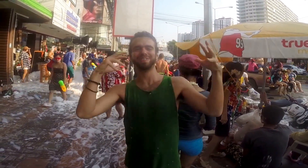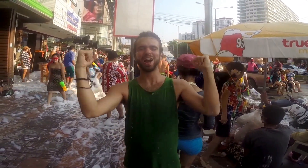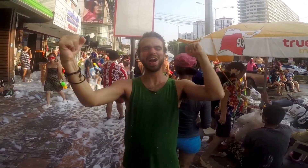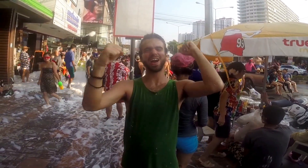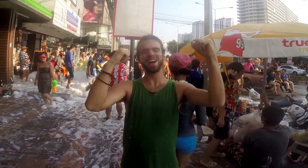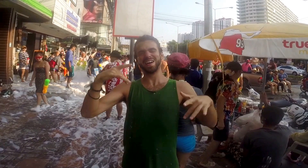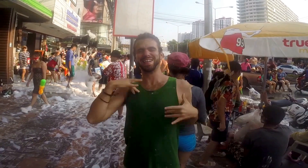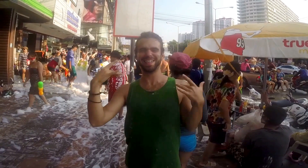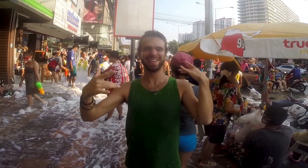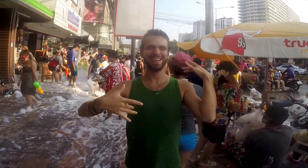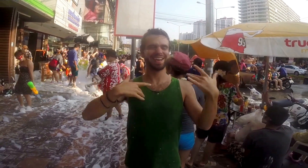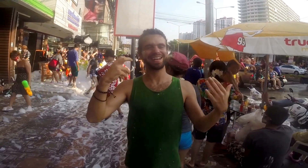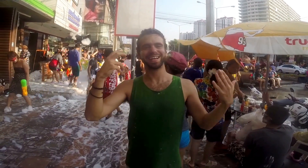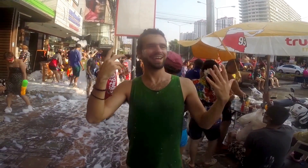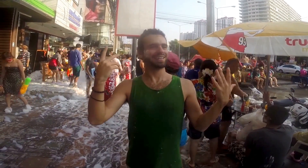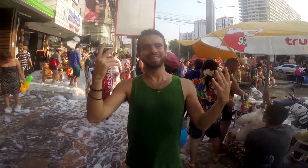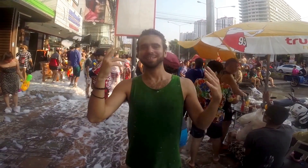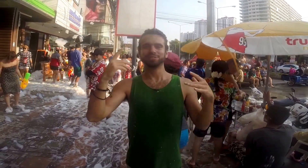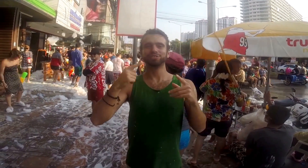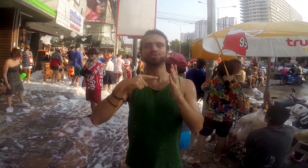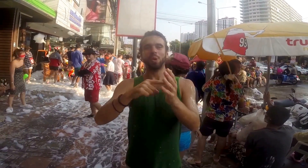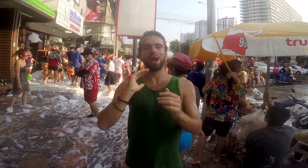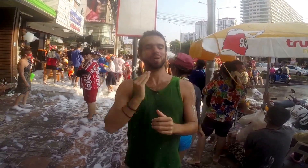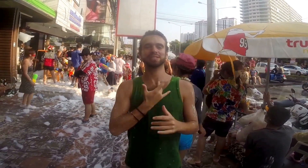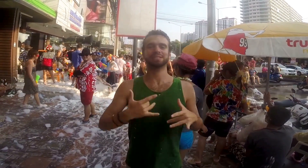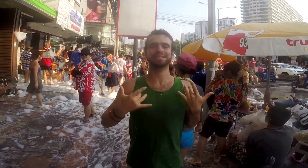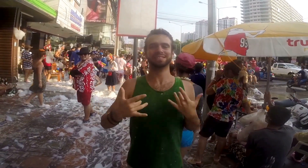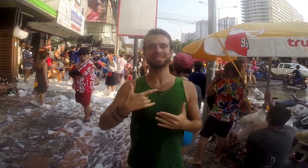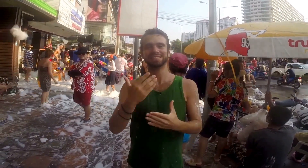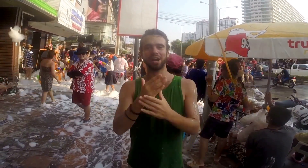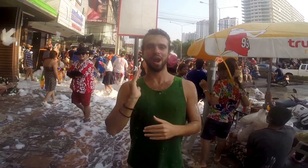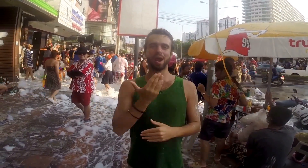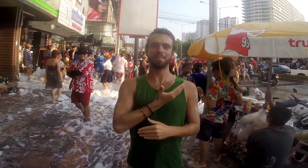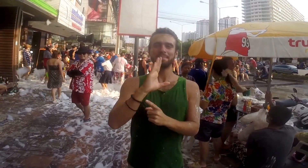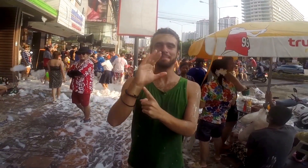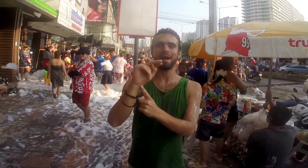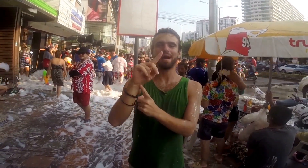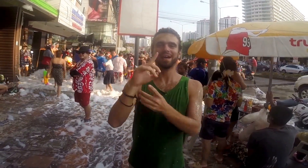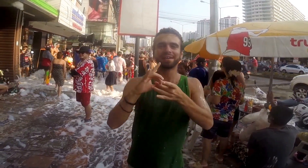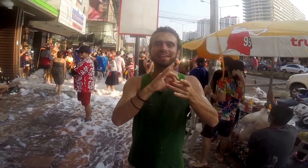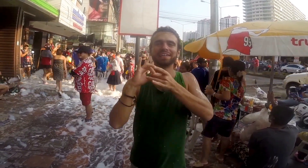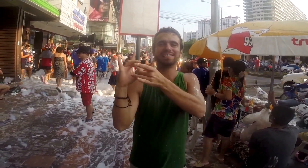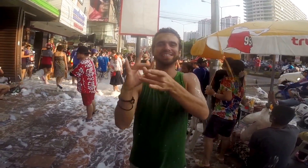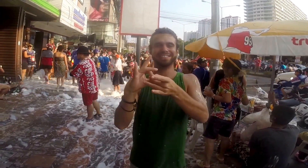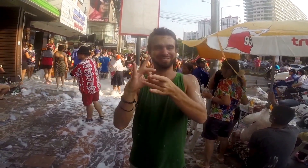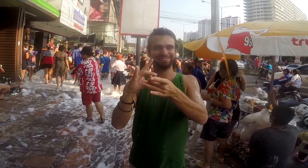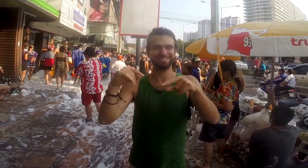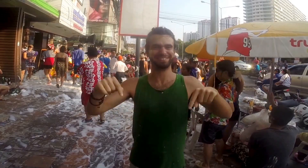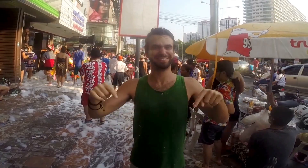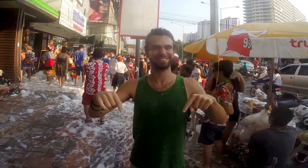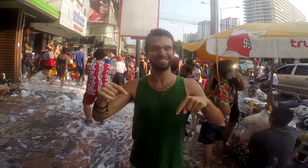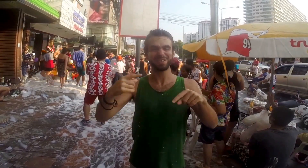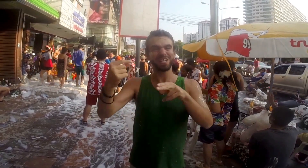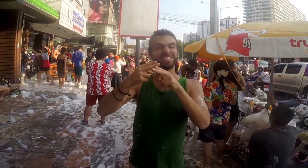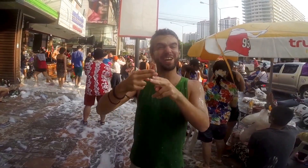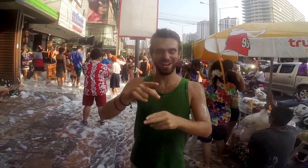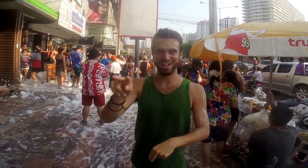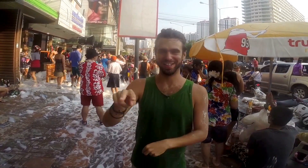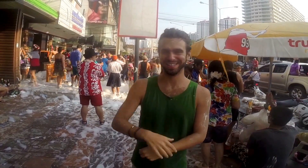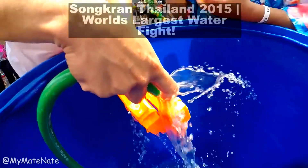This is an exciting event, sharing our bond with each other. What is it called? Take a look